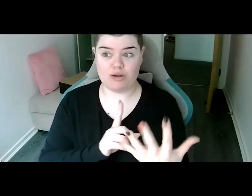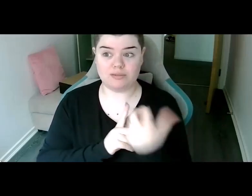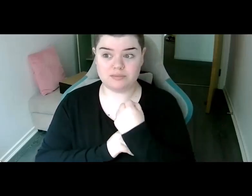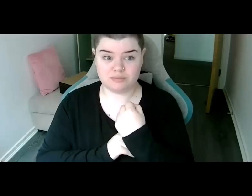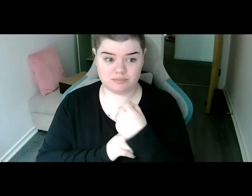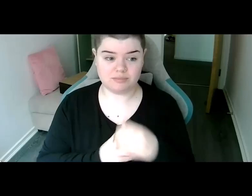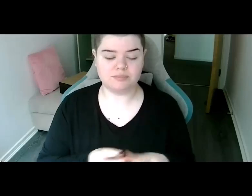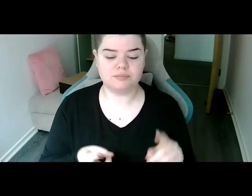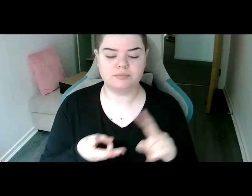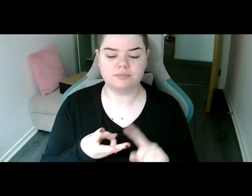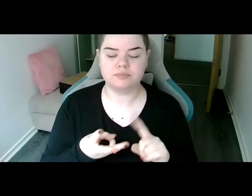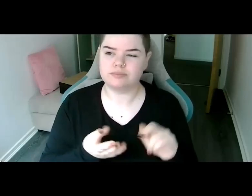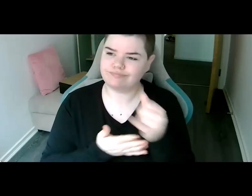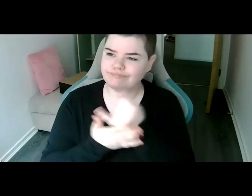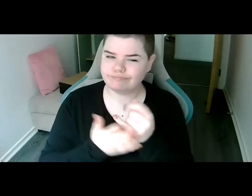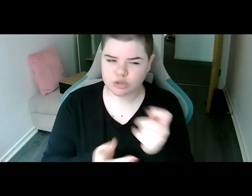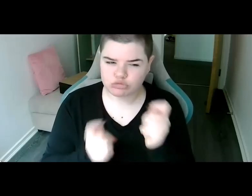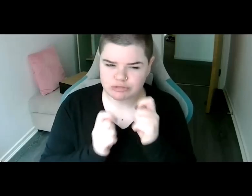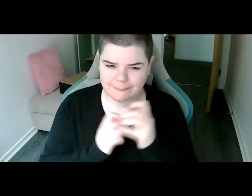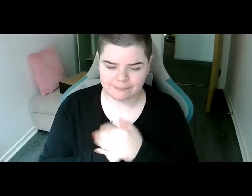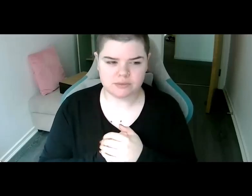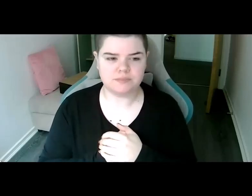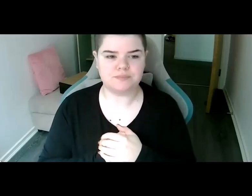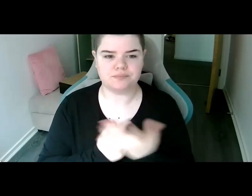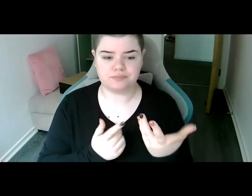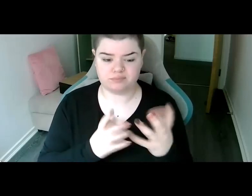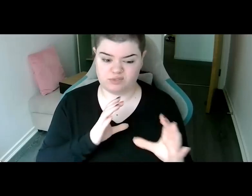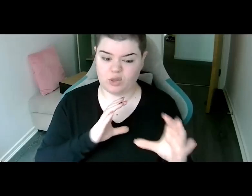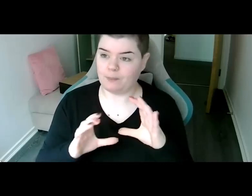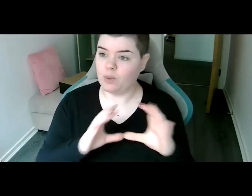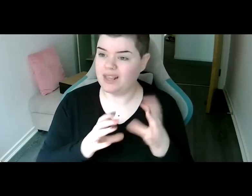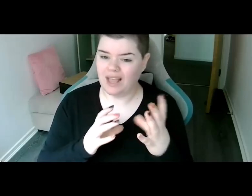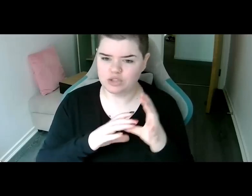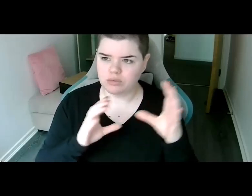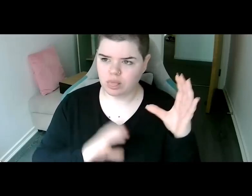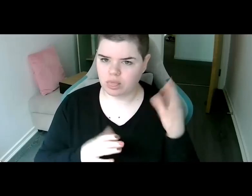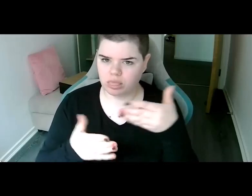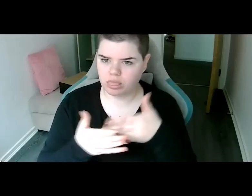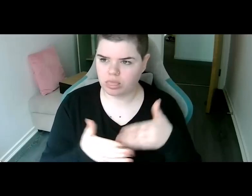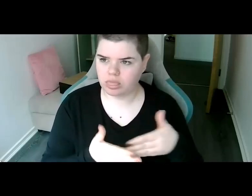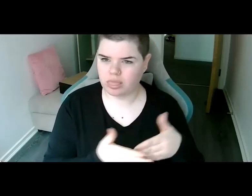They're also experiencing a lot of misdiagnoses and also poor or incorrect treatment